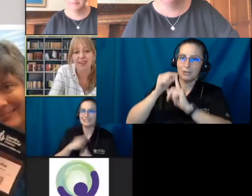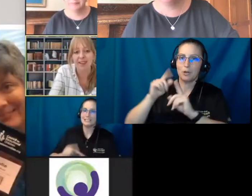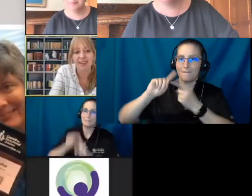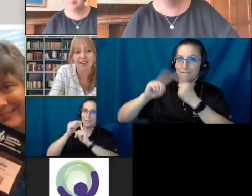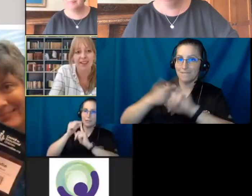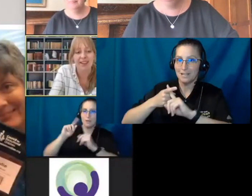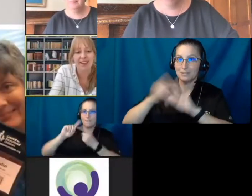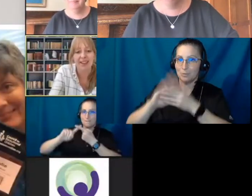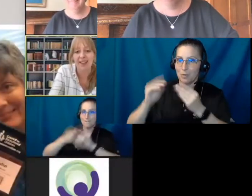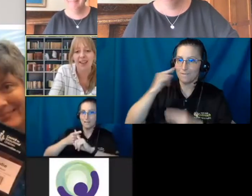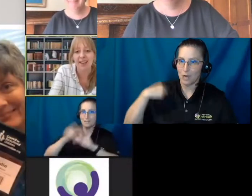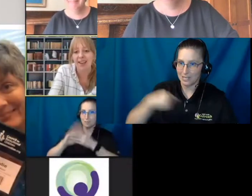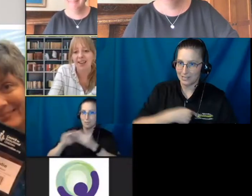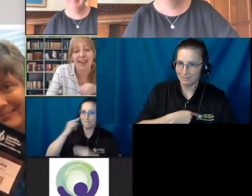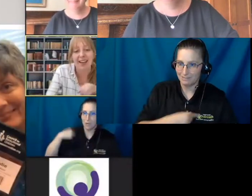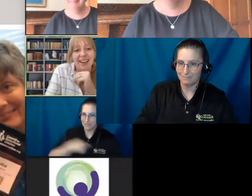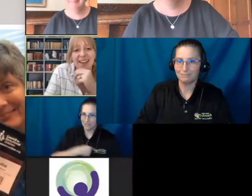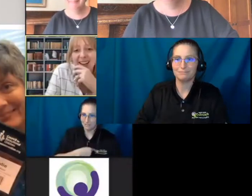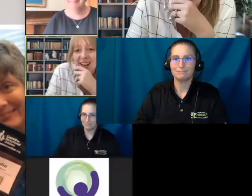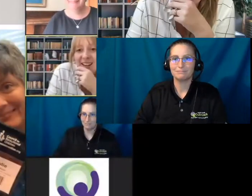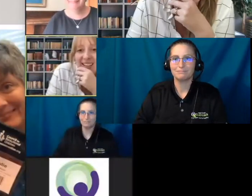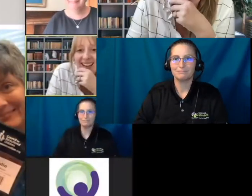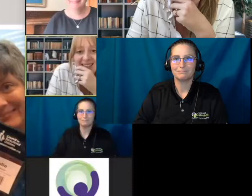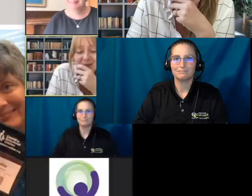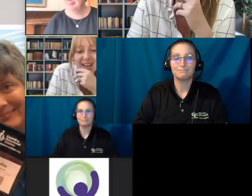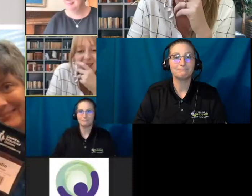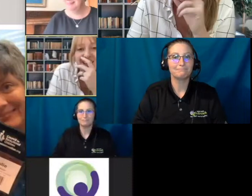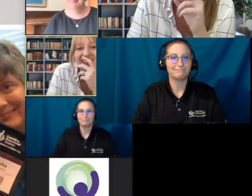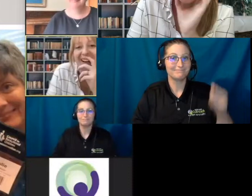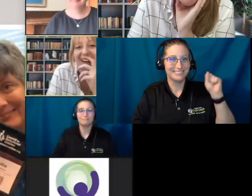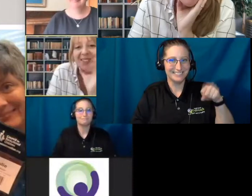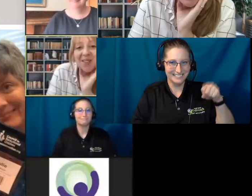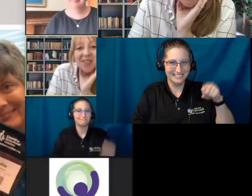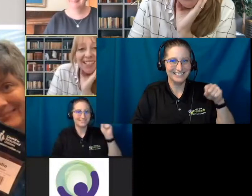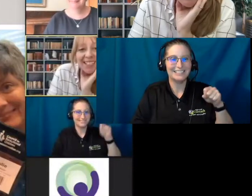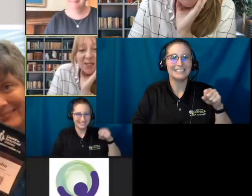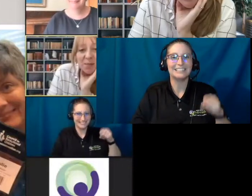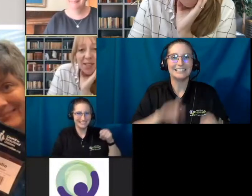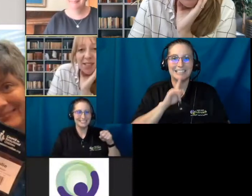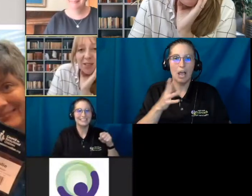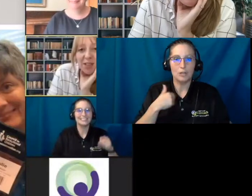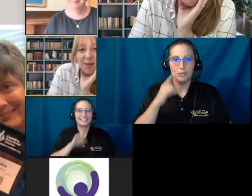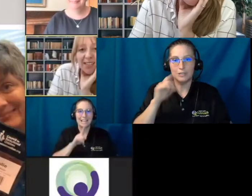Kayla Coburn: Yeah, yes, I was actually I was going to just message Jen because I can